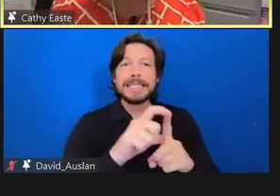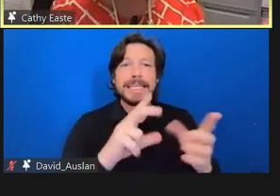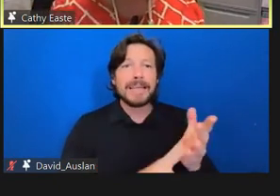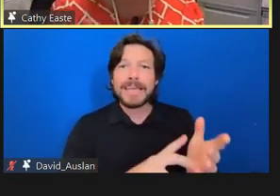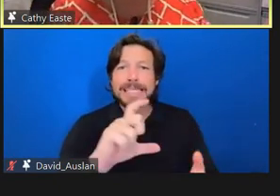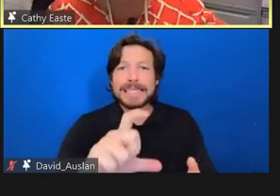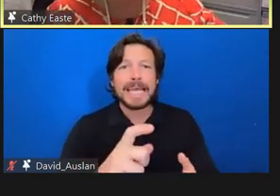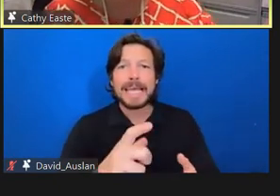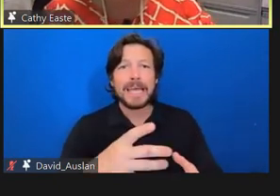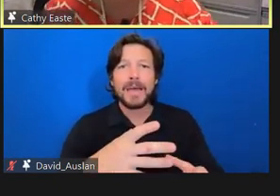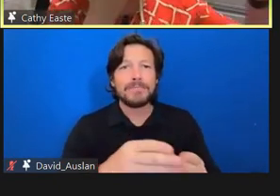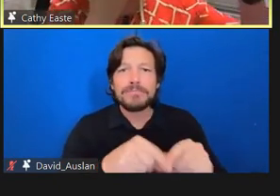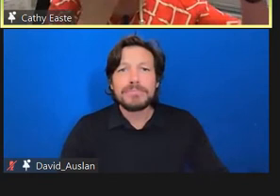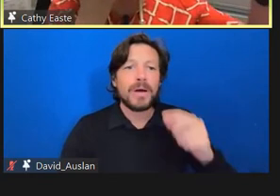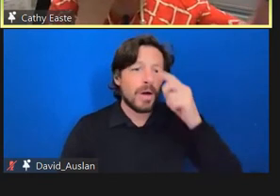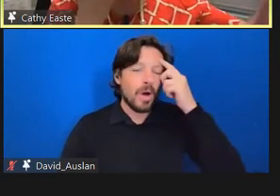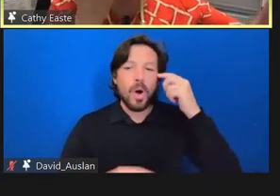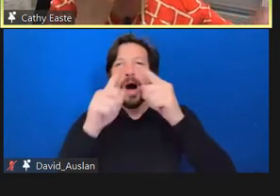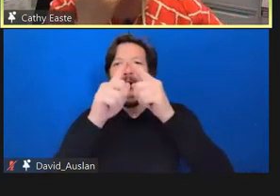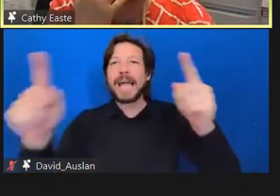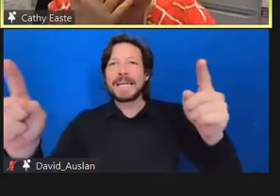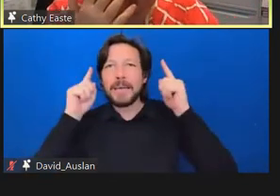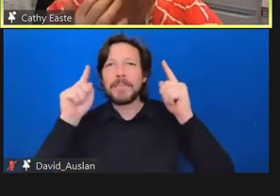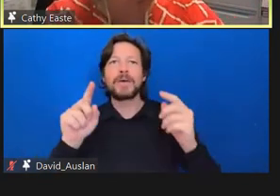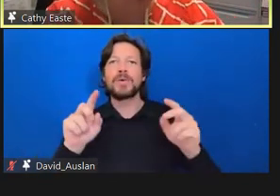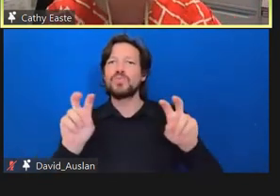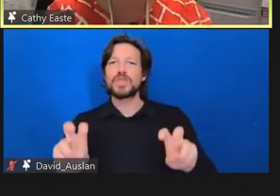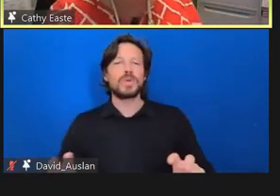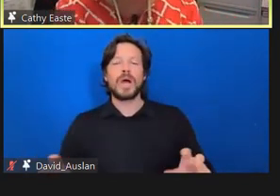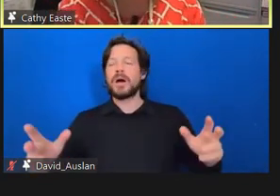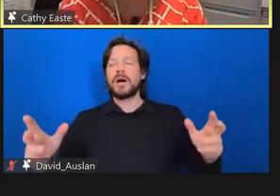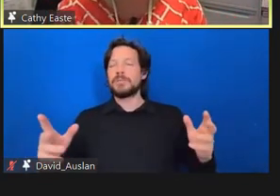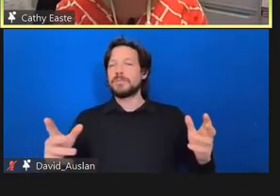Am I with the academic registrar, and what is the academic registrar? Was there any papers?